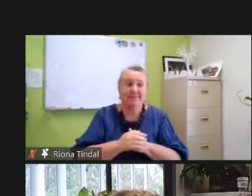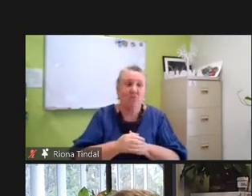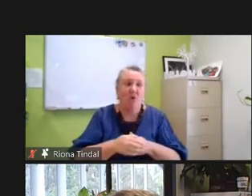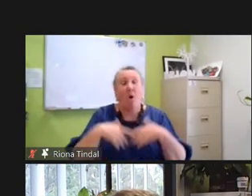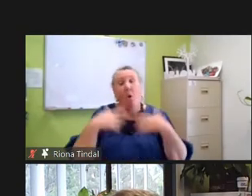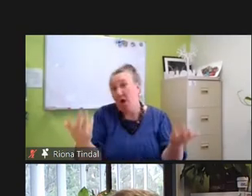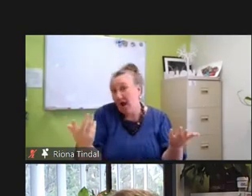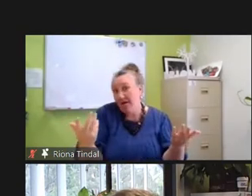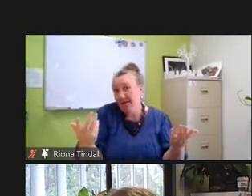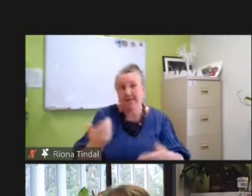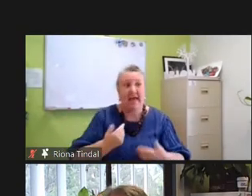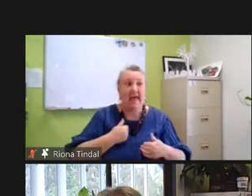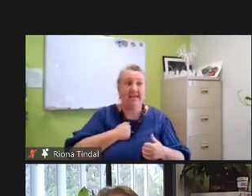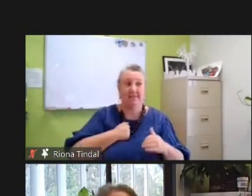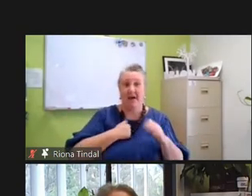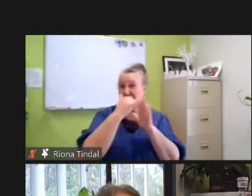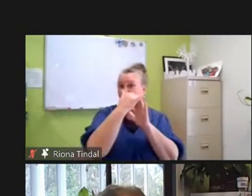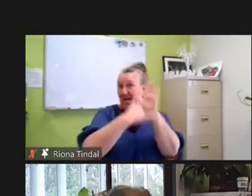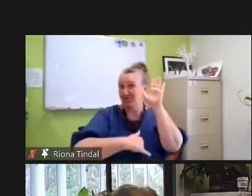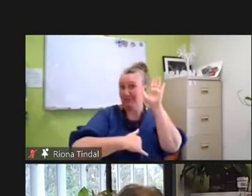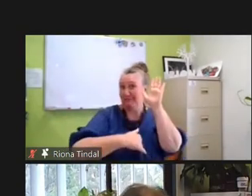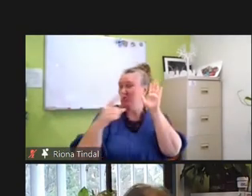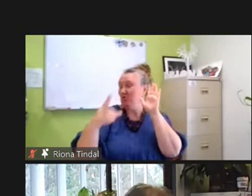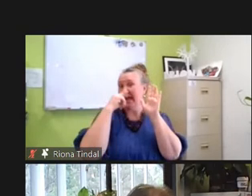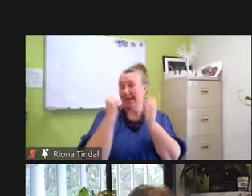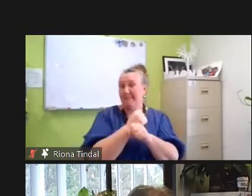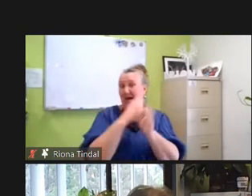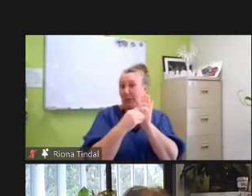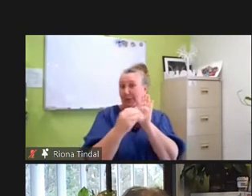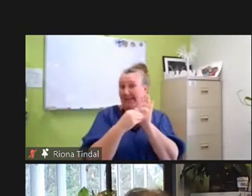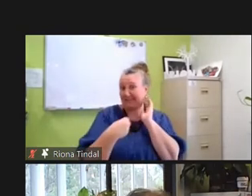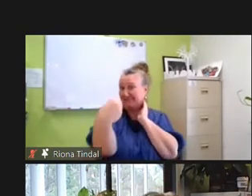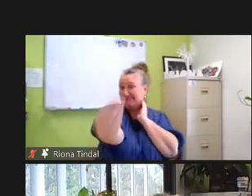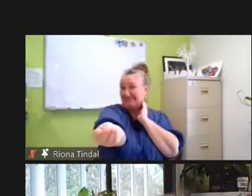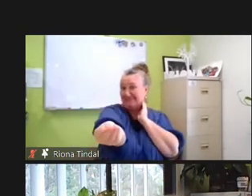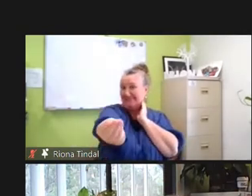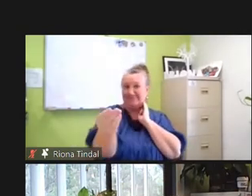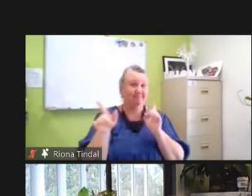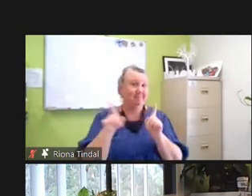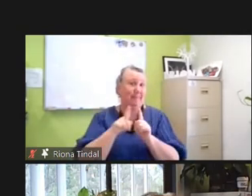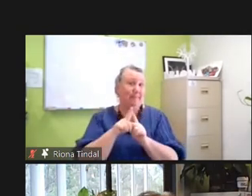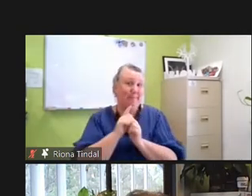you've got Cedric saying, "Boy, well, here's my transcript. You can make copies."